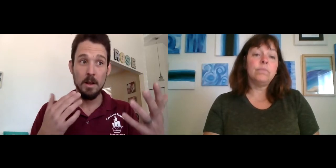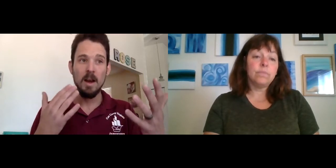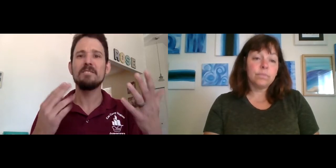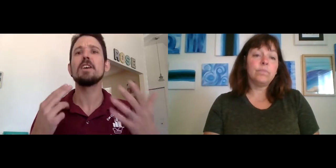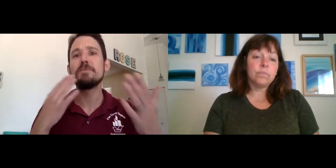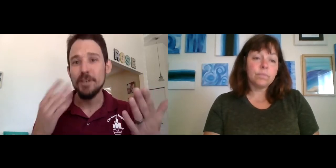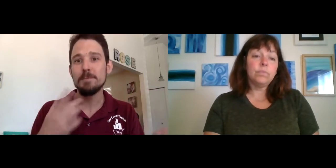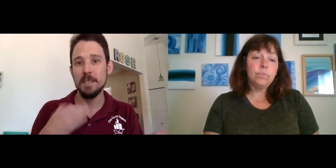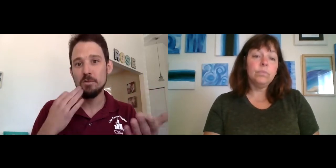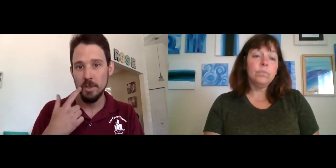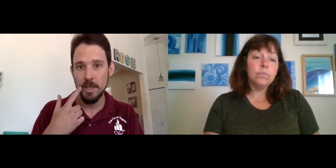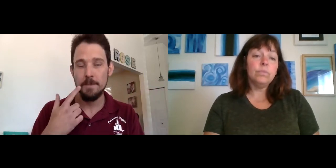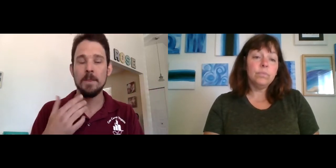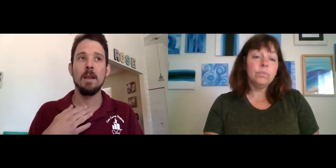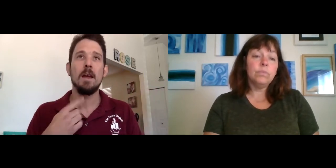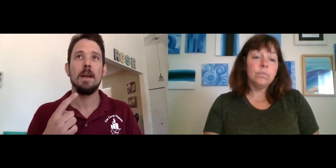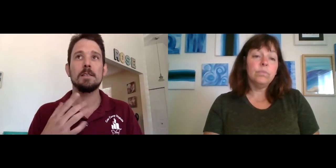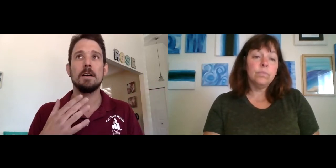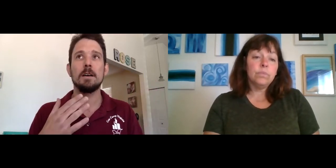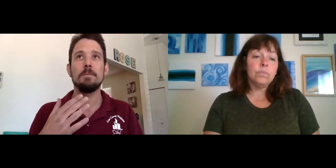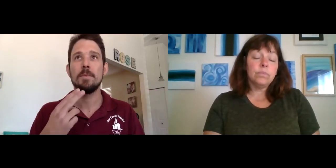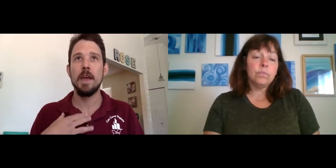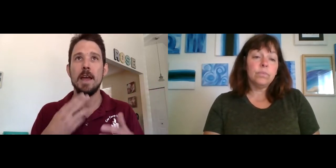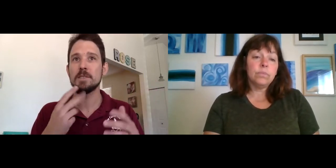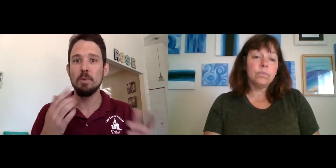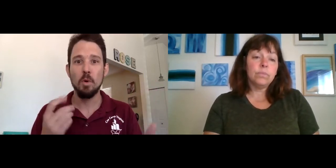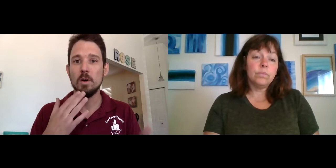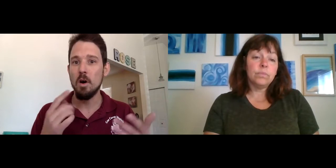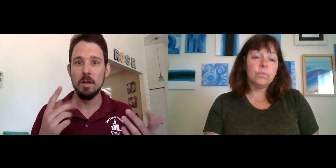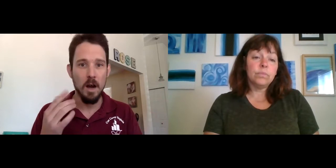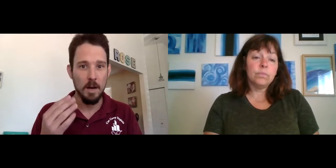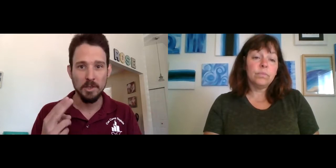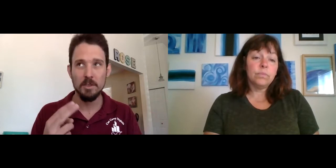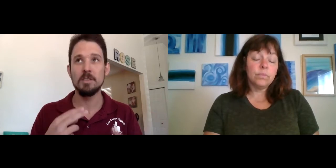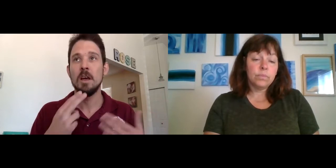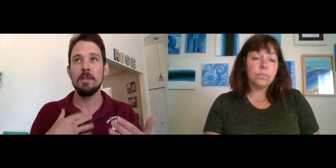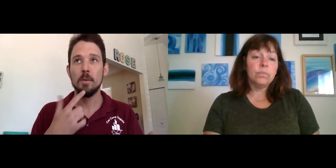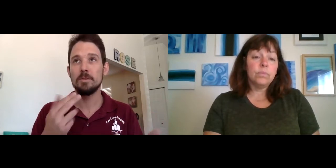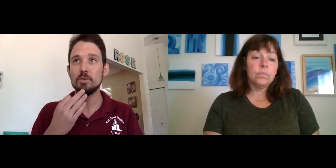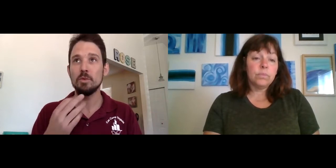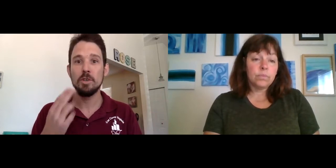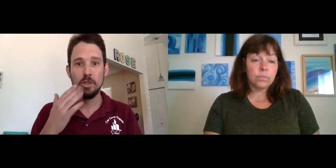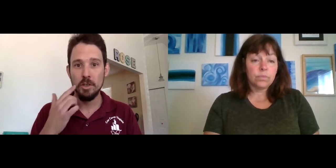confirmed it really and they explored all the options they went through the early